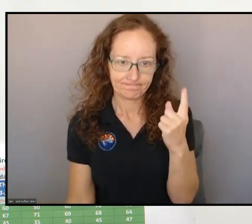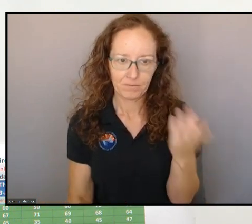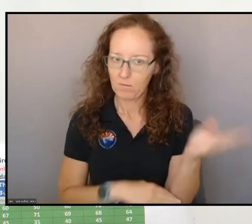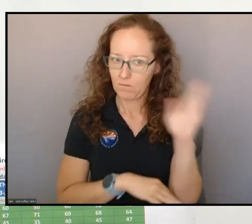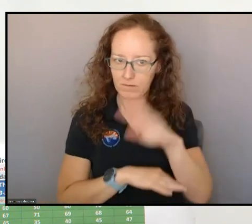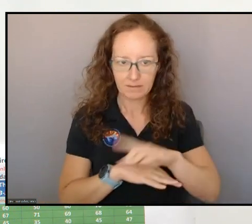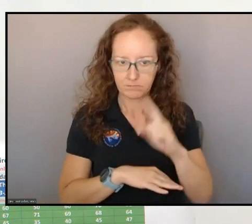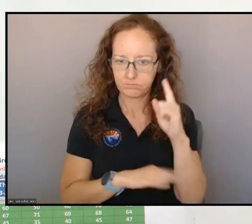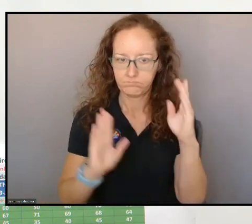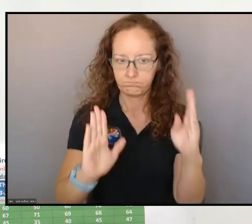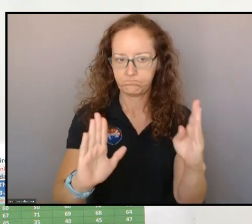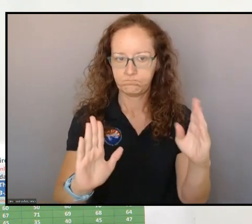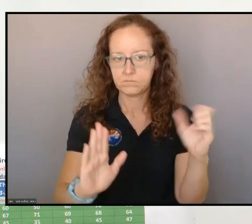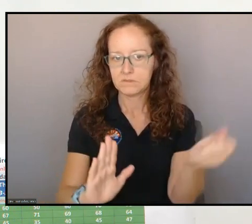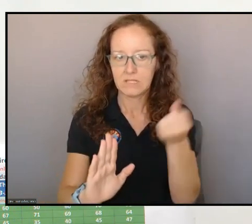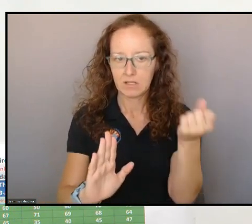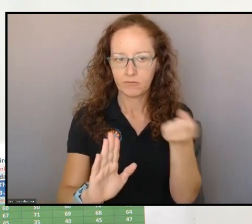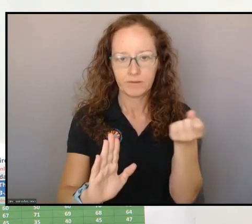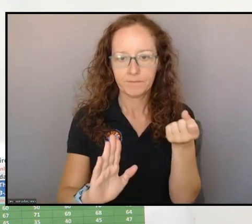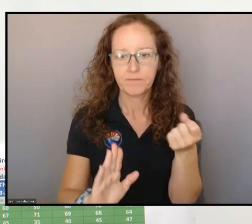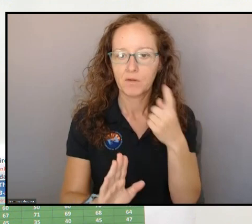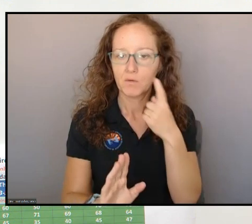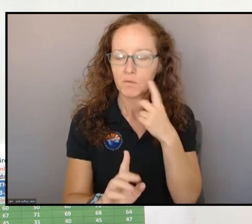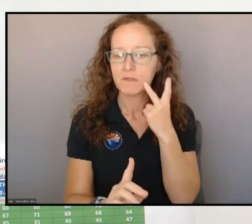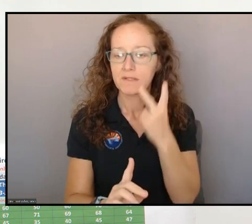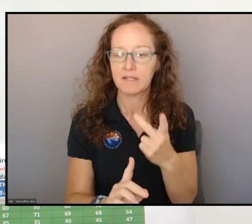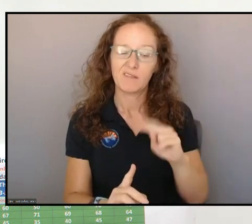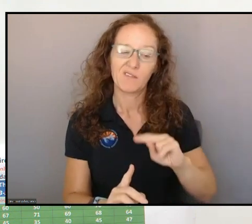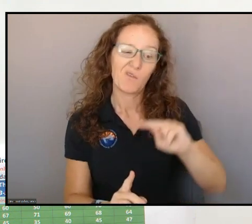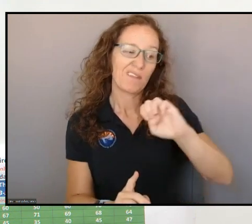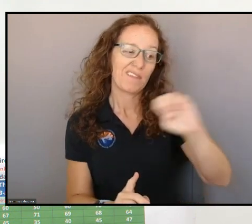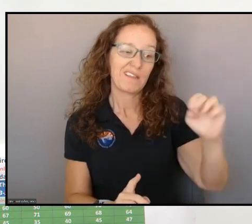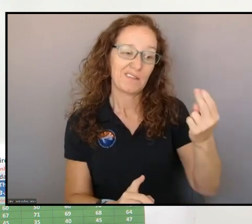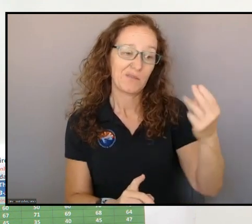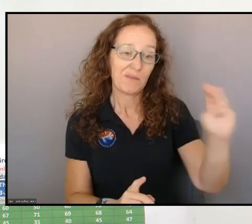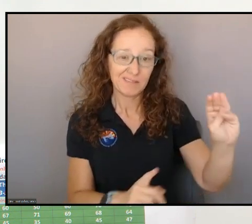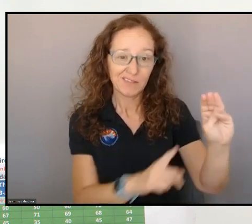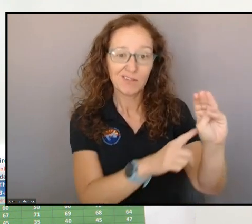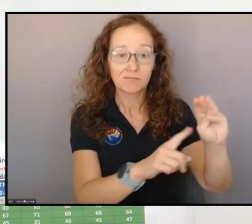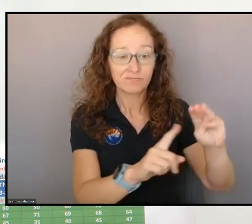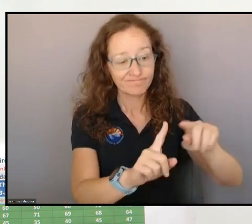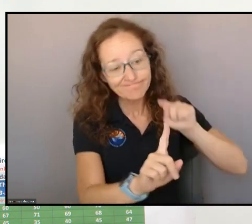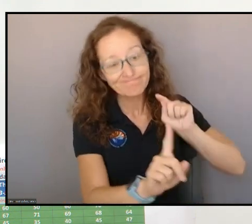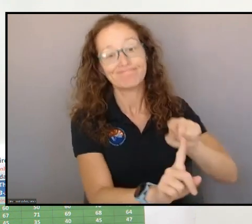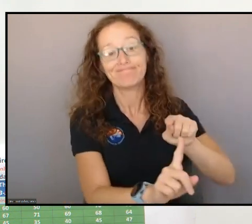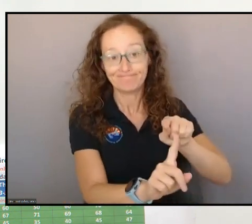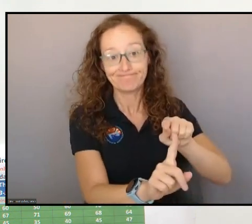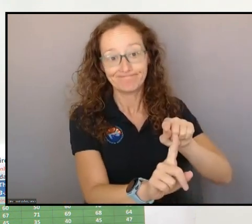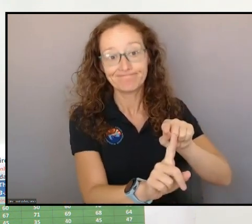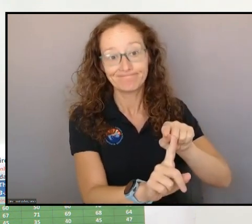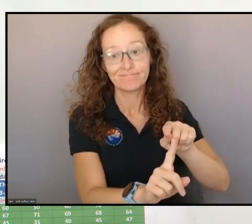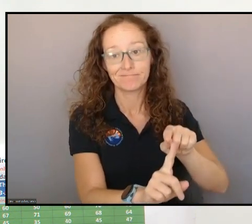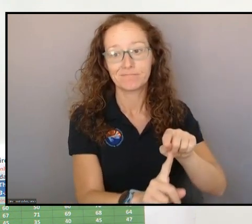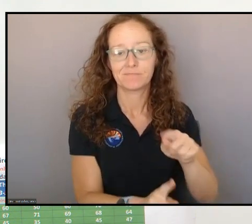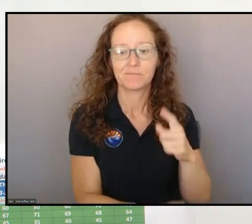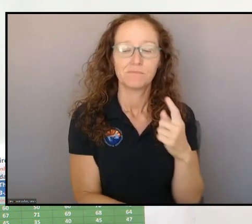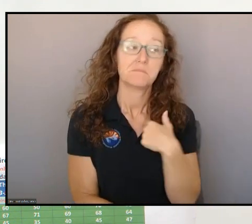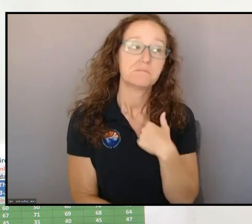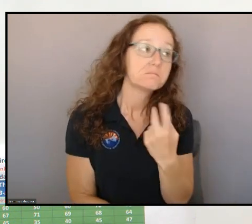see that bullseye right over Northeast New Mexico. And we're looking anywhere around maybe an inch to two inches of rain